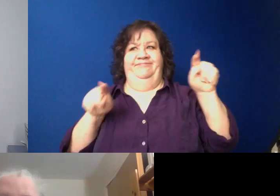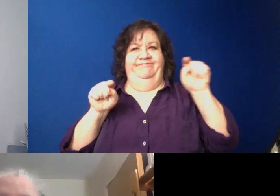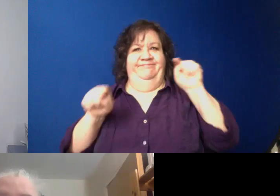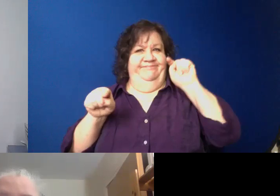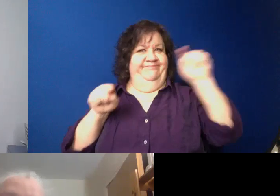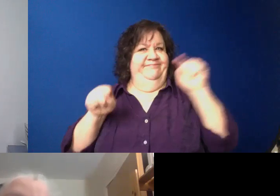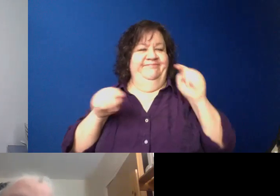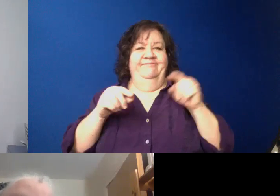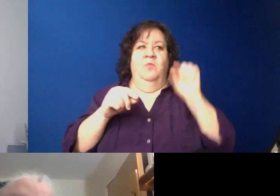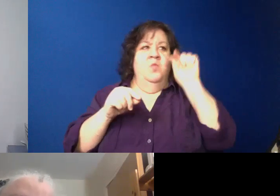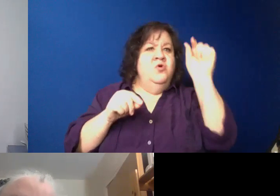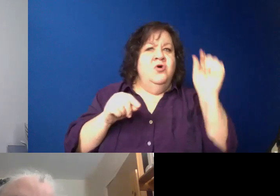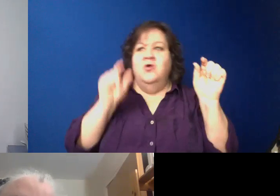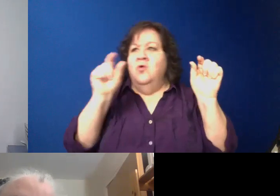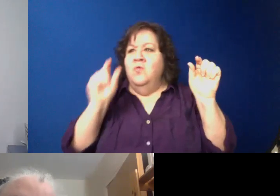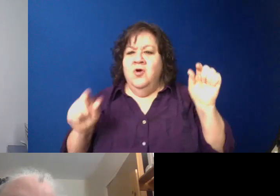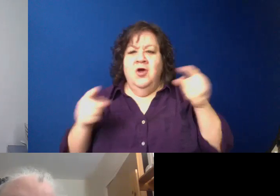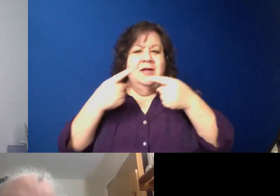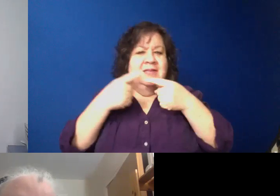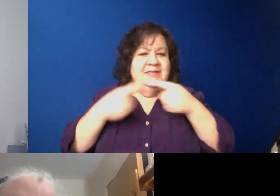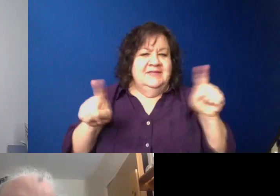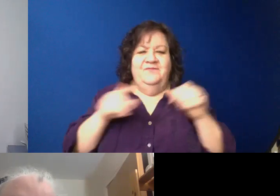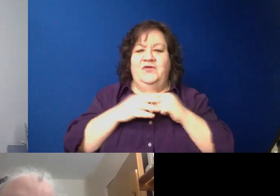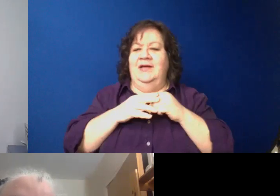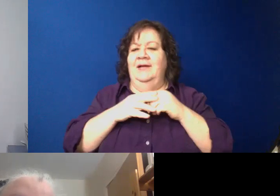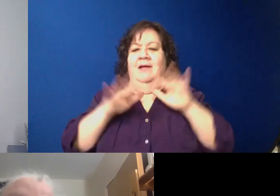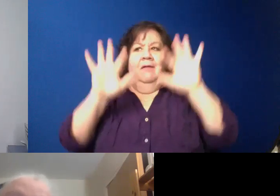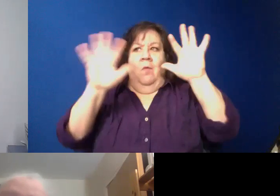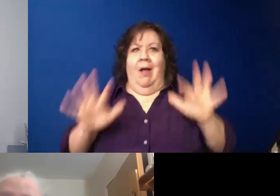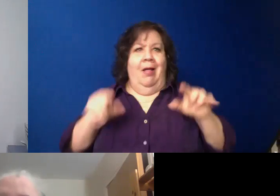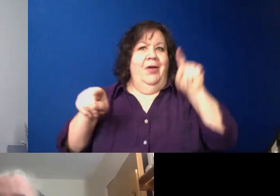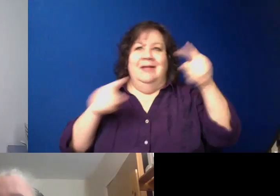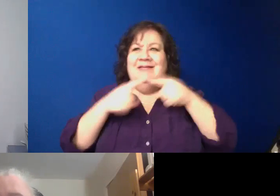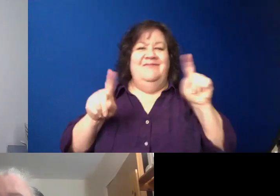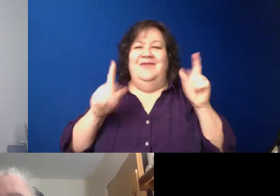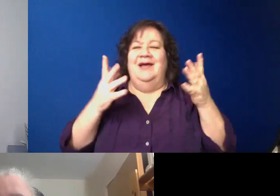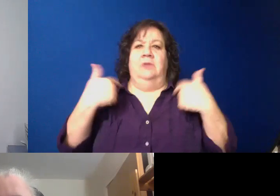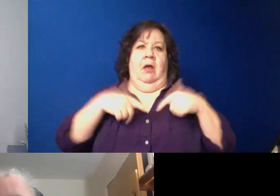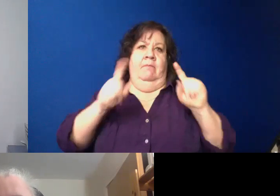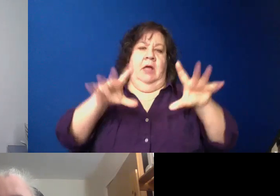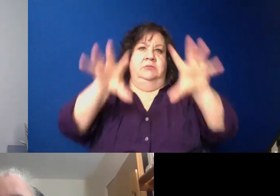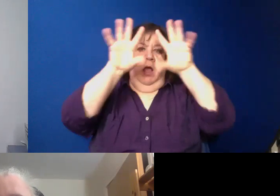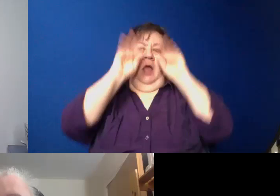but this was kind of a key thing that we found and and obviously very kind of interested to work with